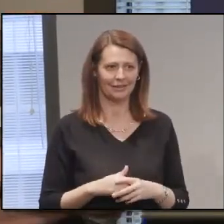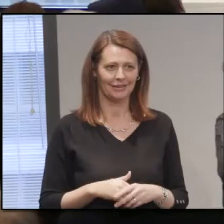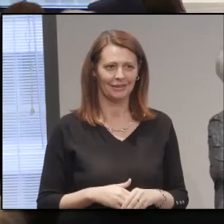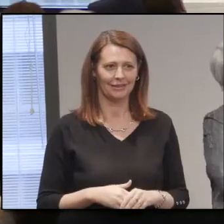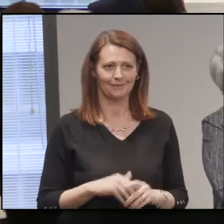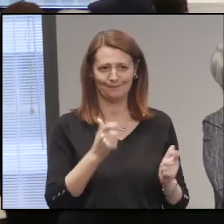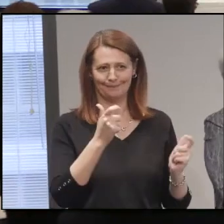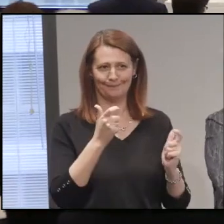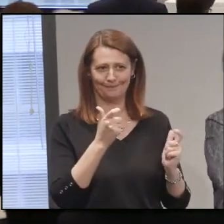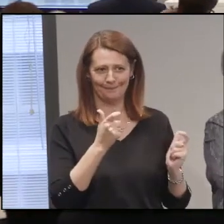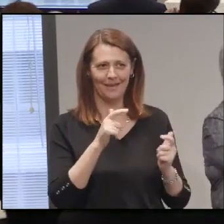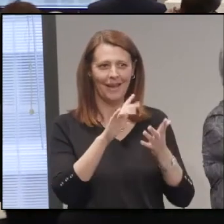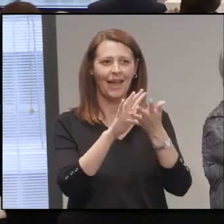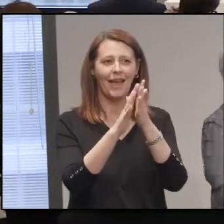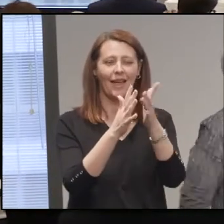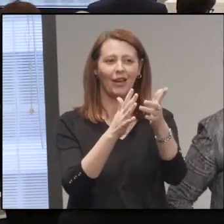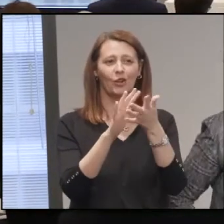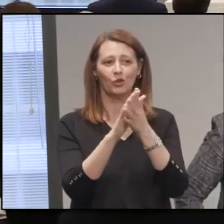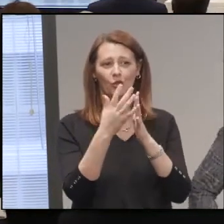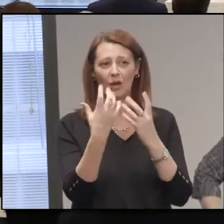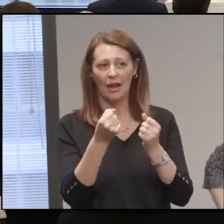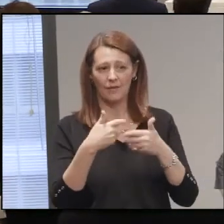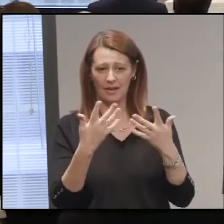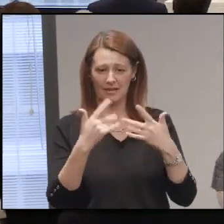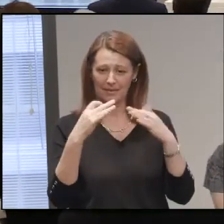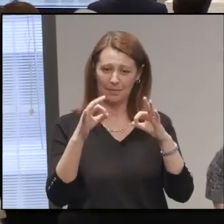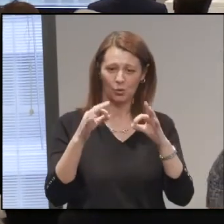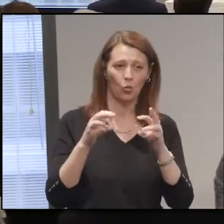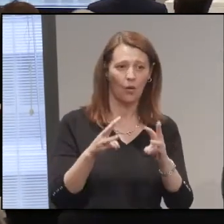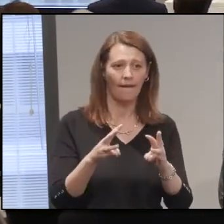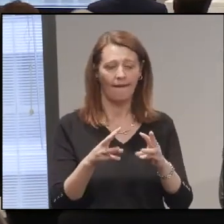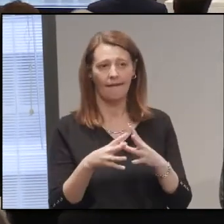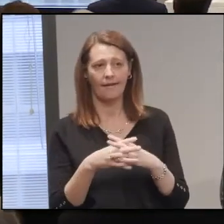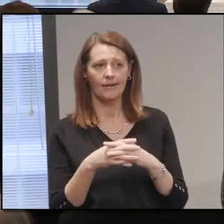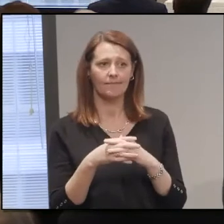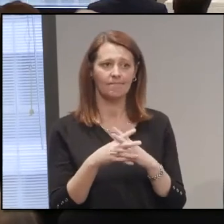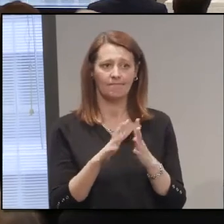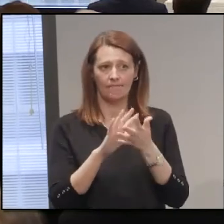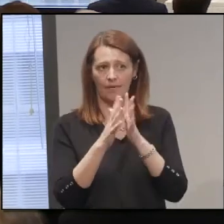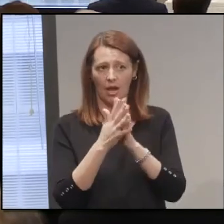how do you, do you have any special way in which you relate to the community